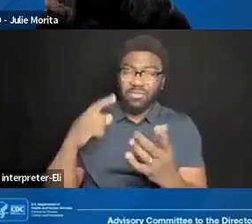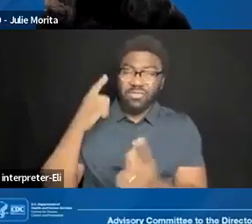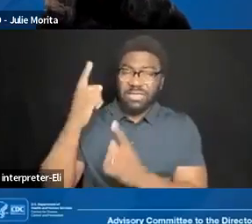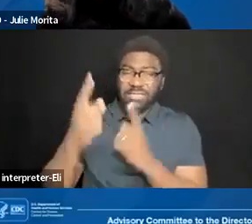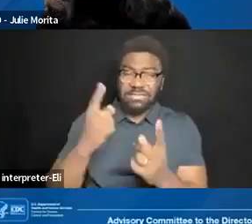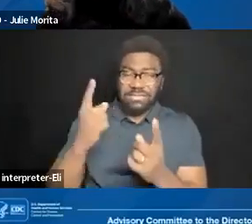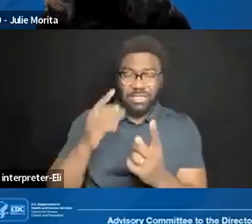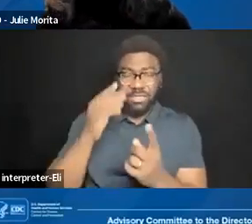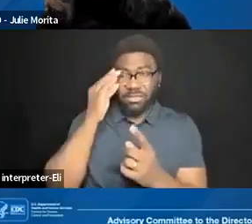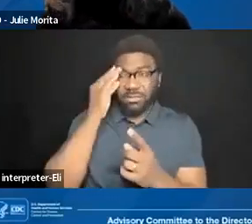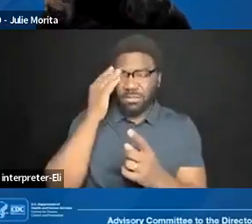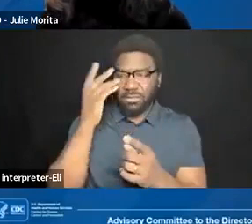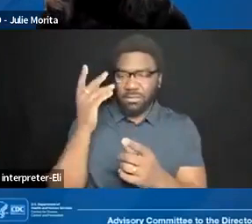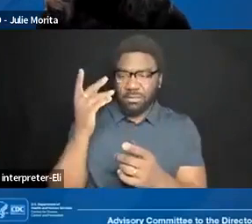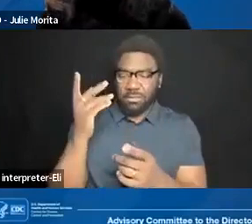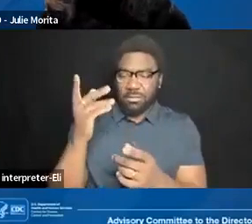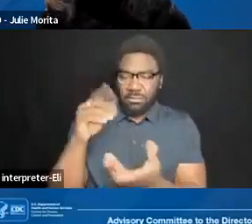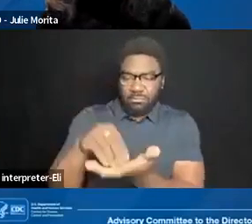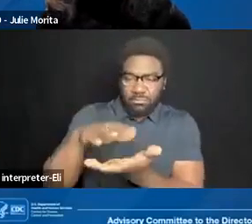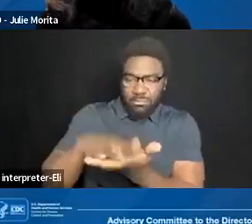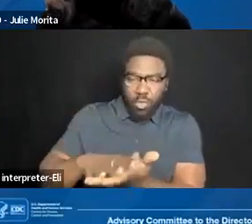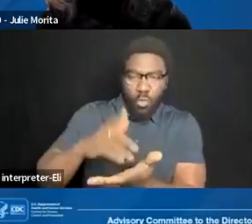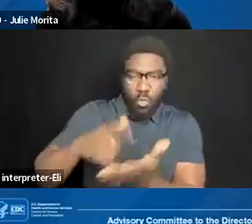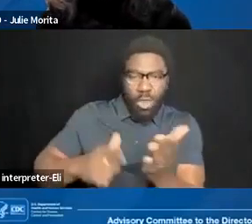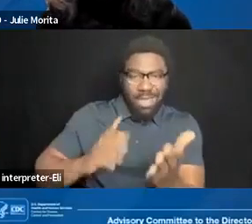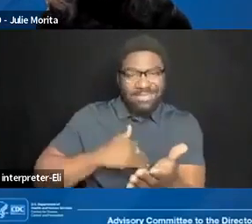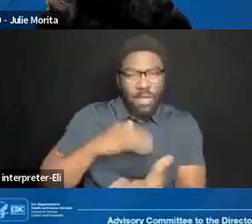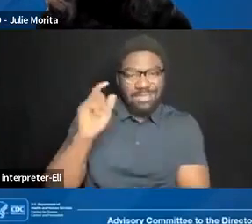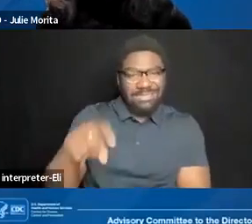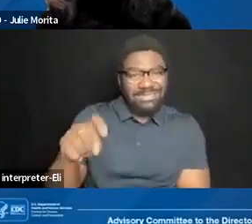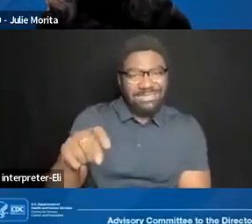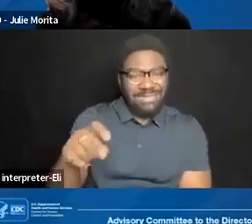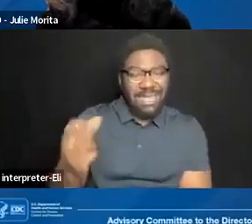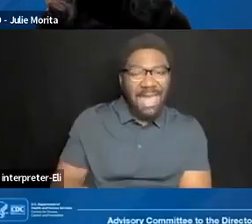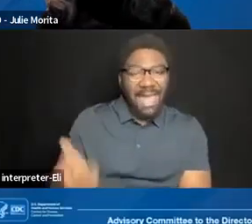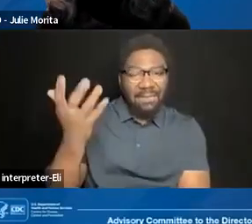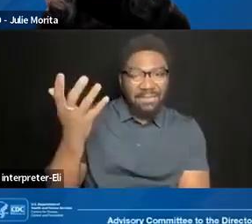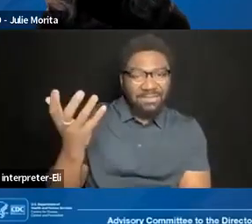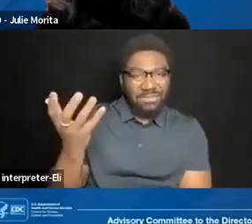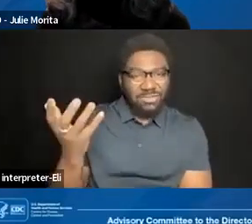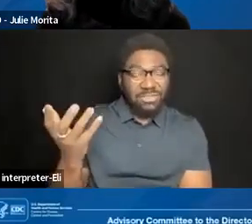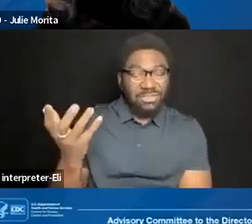actually is. Because if you can quantify it and then categorize it, then you can say, oh, well, in these categories,